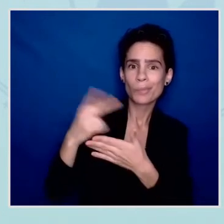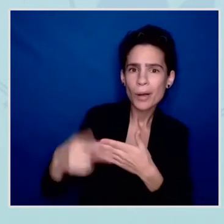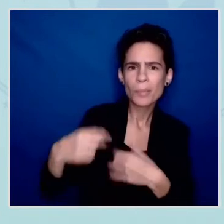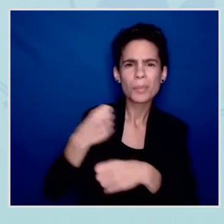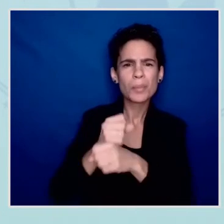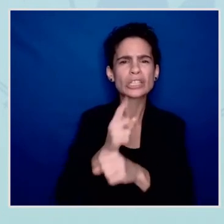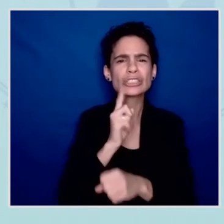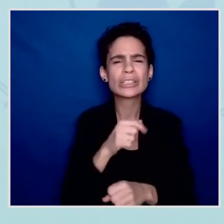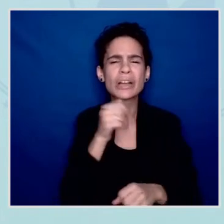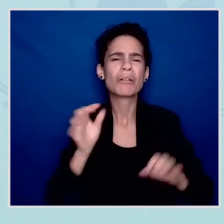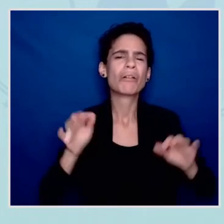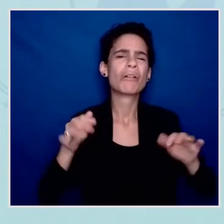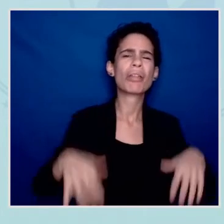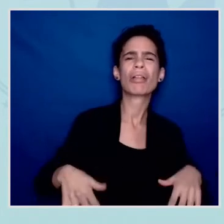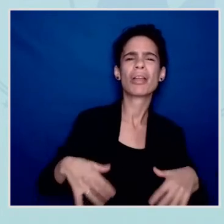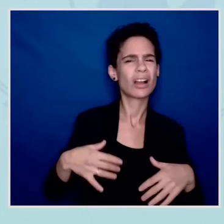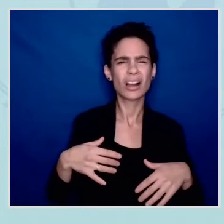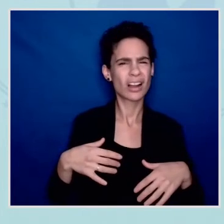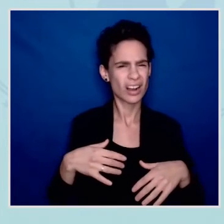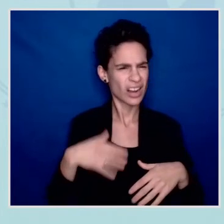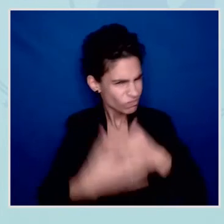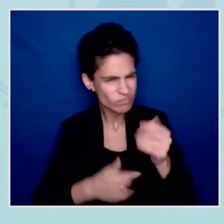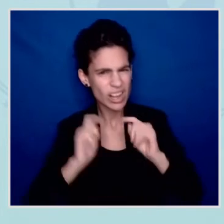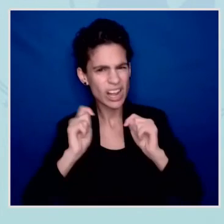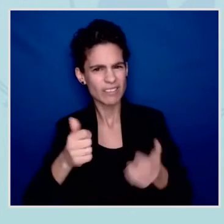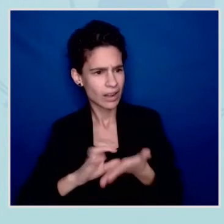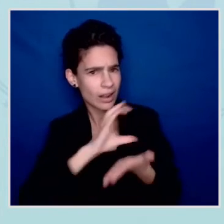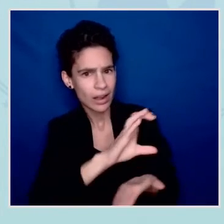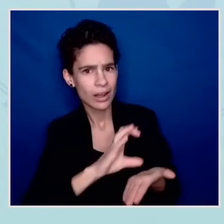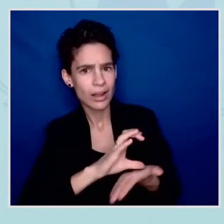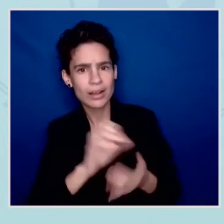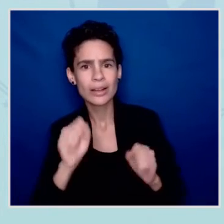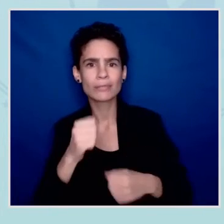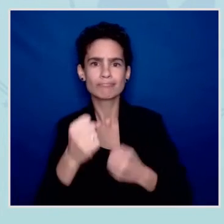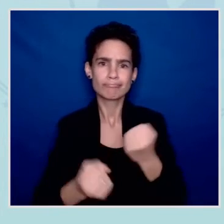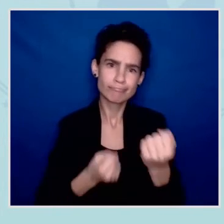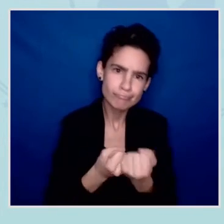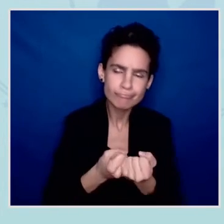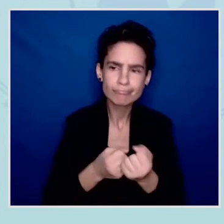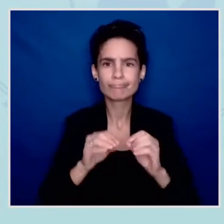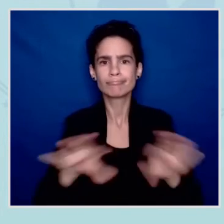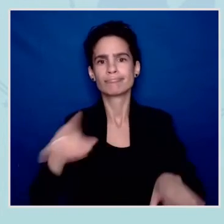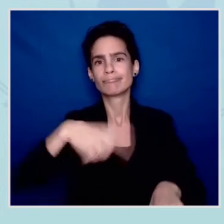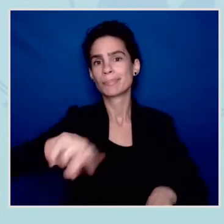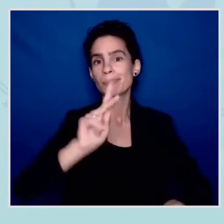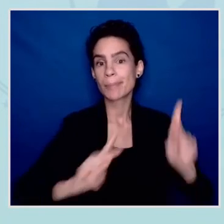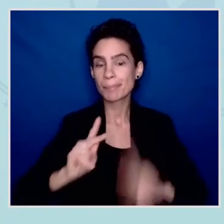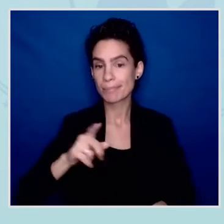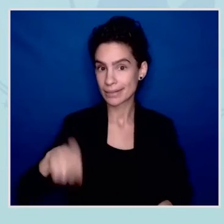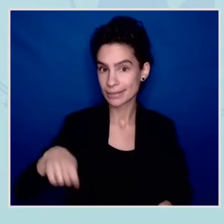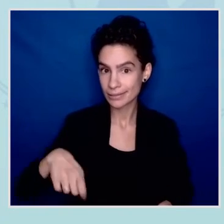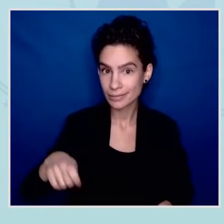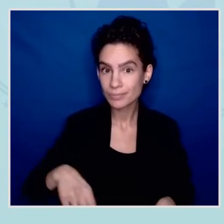WE WILL HAVE NAVIGATORS, WHO WILL HELP GUIDE THEM THROUGH EACH STEP OF THIS PROCESS UNTIL THE MONEY THEY NEED IS IN THEIR BANK ACCOUNT. AND TO THE LENDERS PARTICIPATING IN THESE